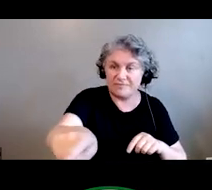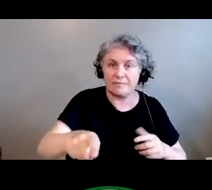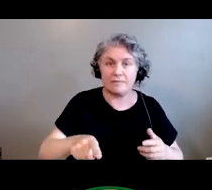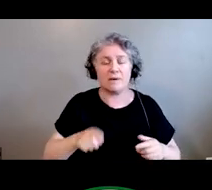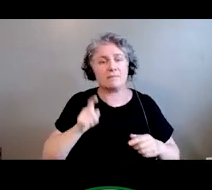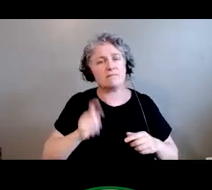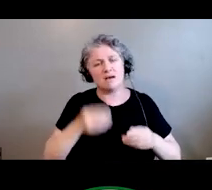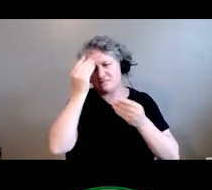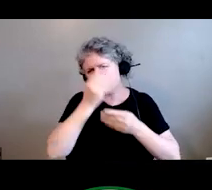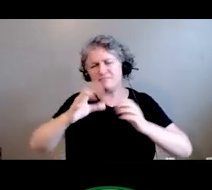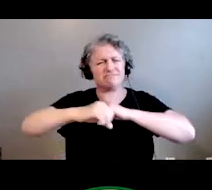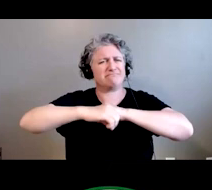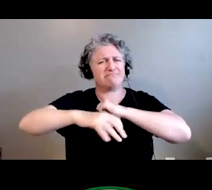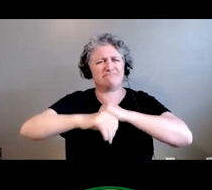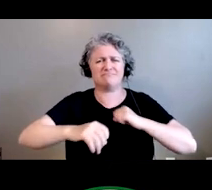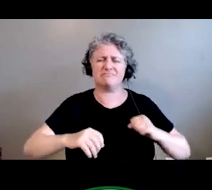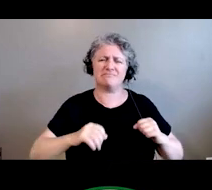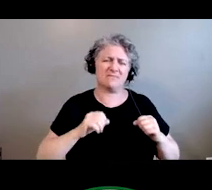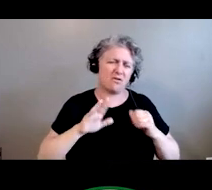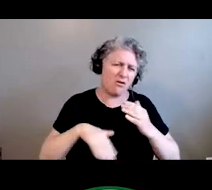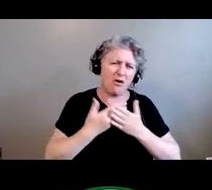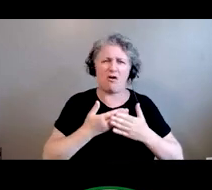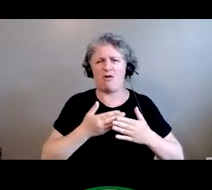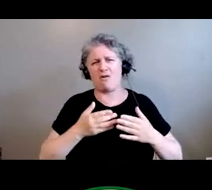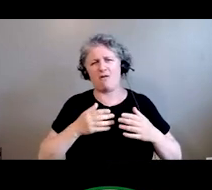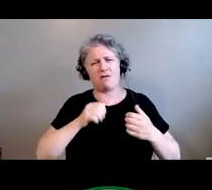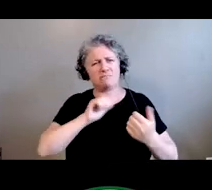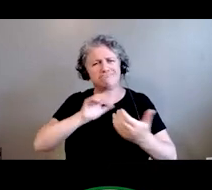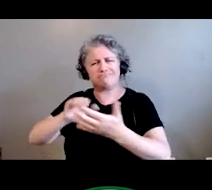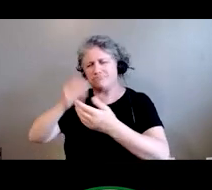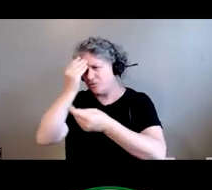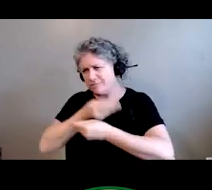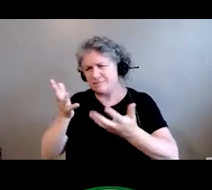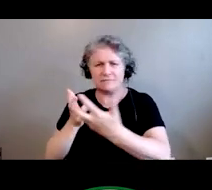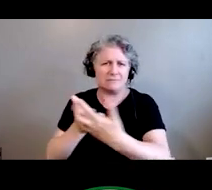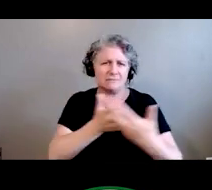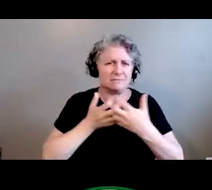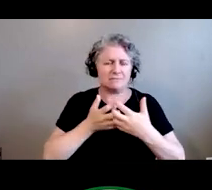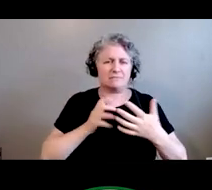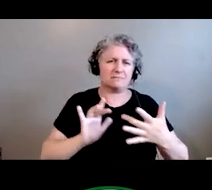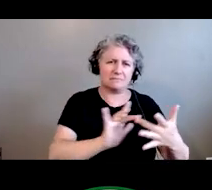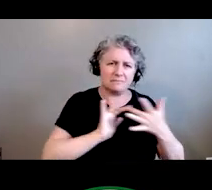We need to make sure that staff are prepared to let people know what they're going to experience.